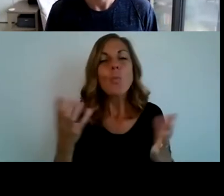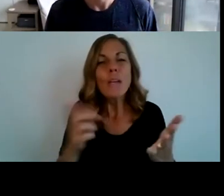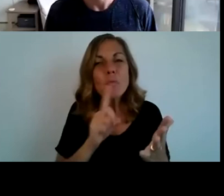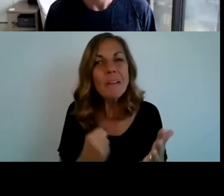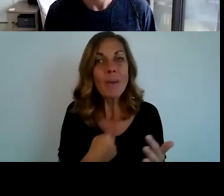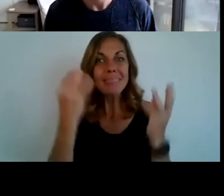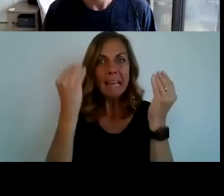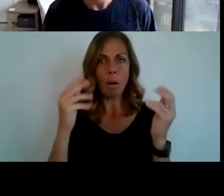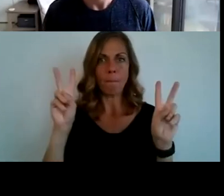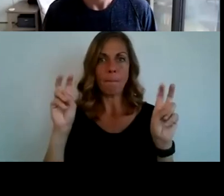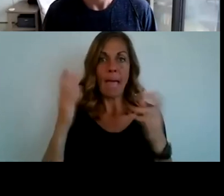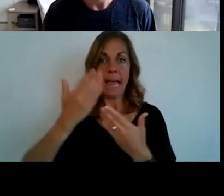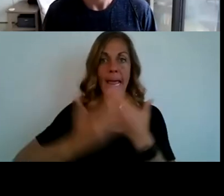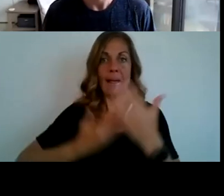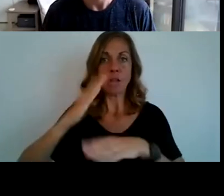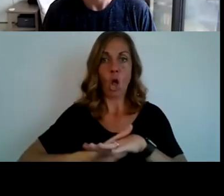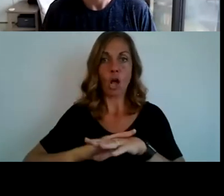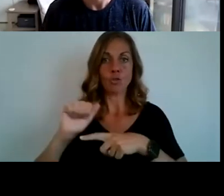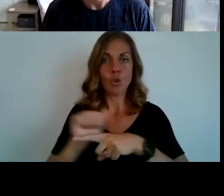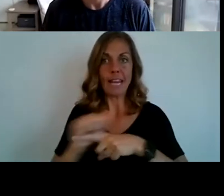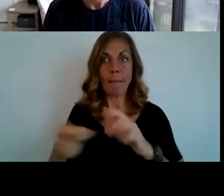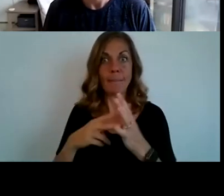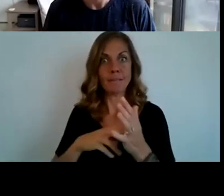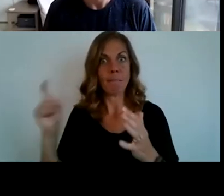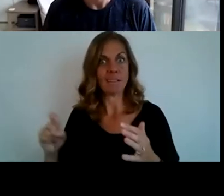as having to be something that you do at a physical site. And I think what we're seeing